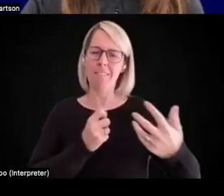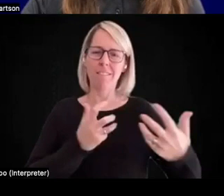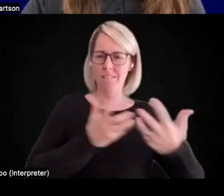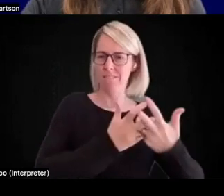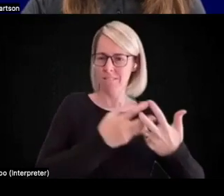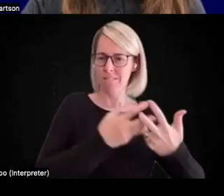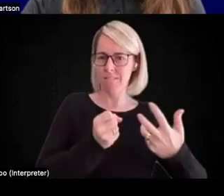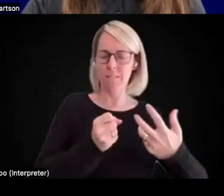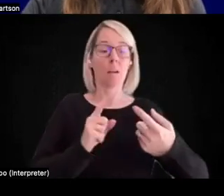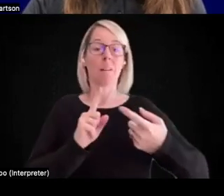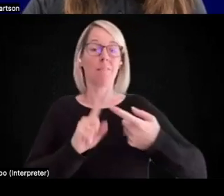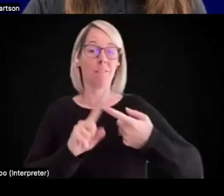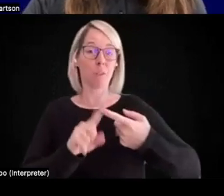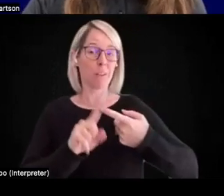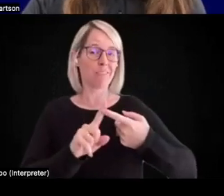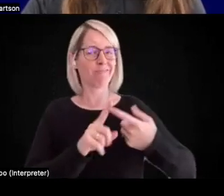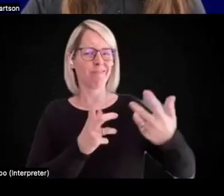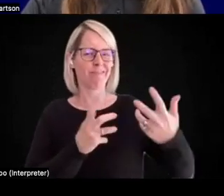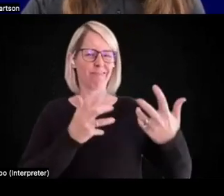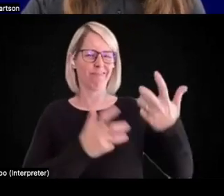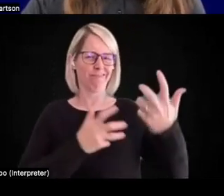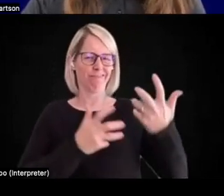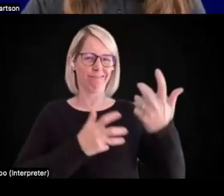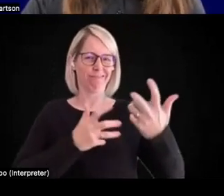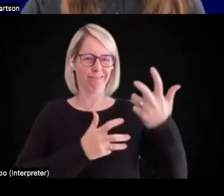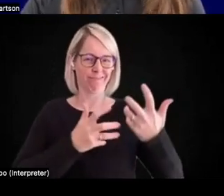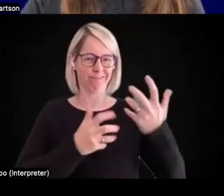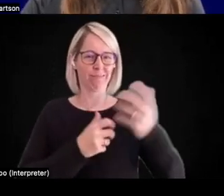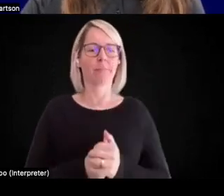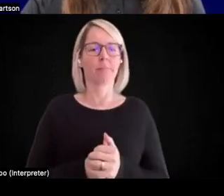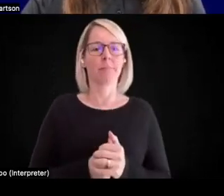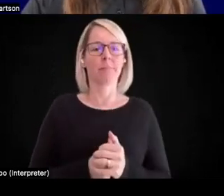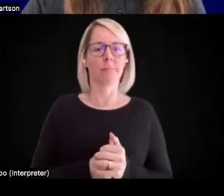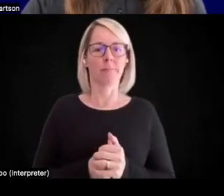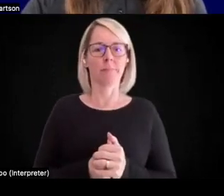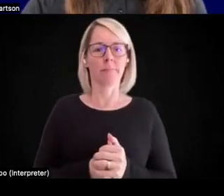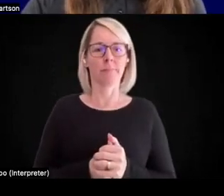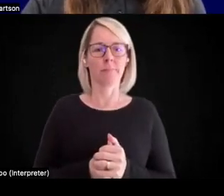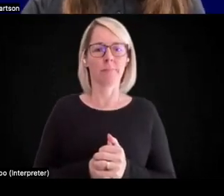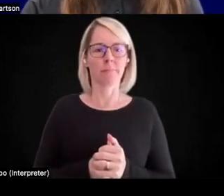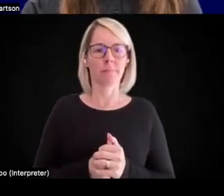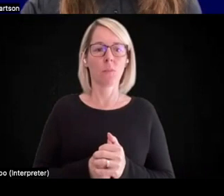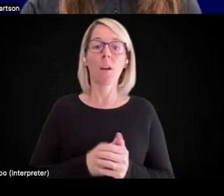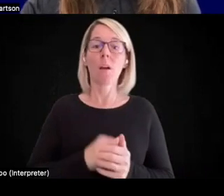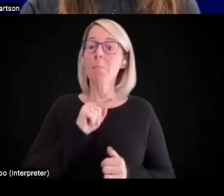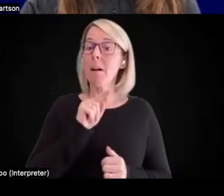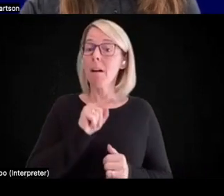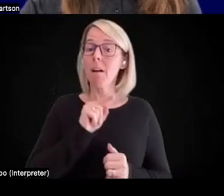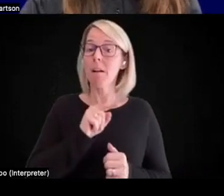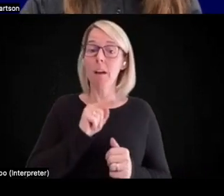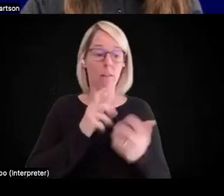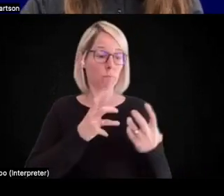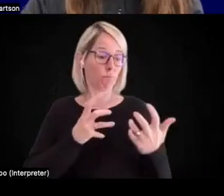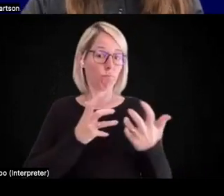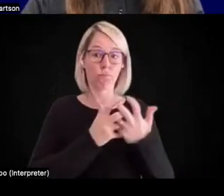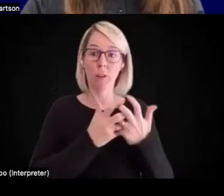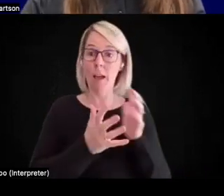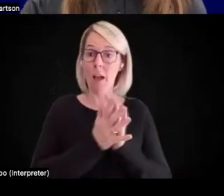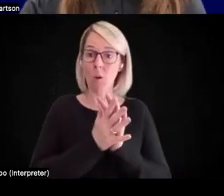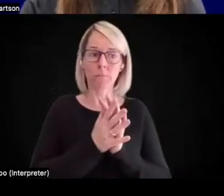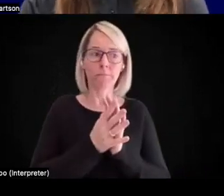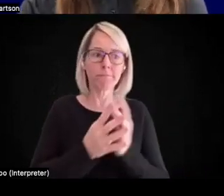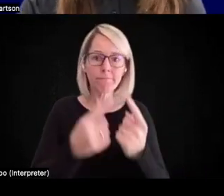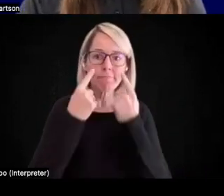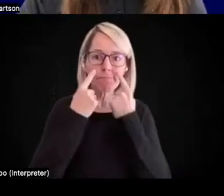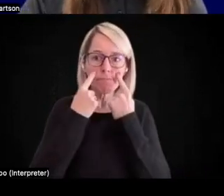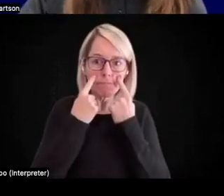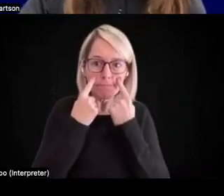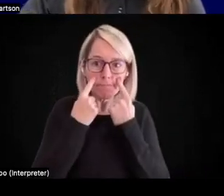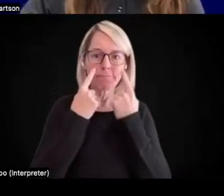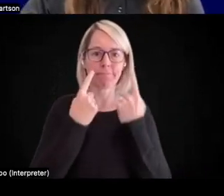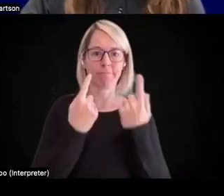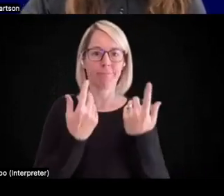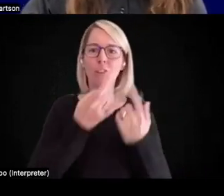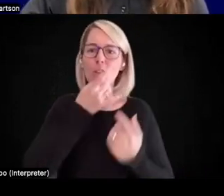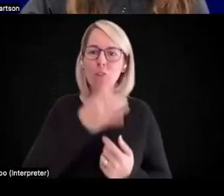again, all that attunement happens through visual mode, so the child can see all this happening.